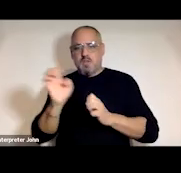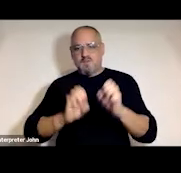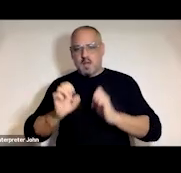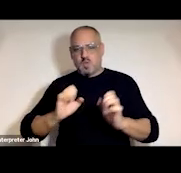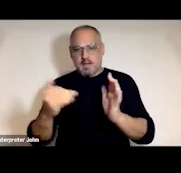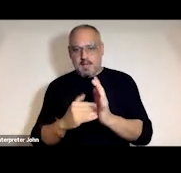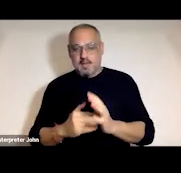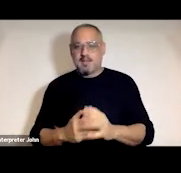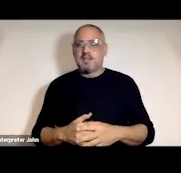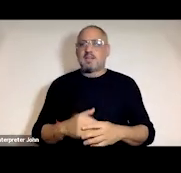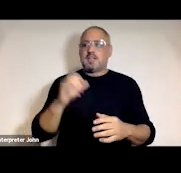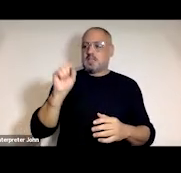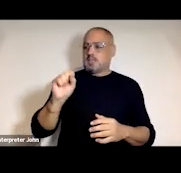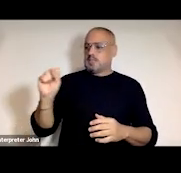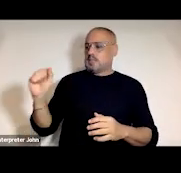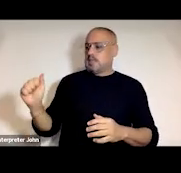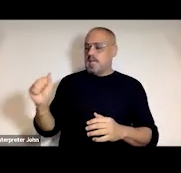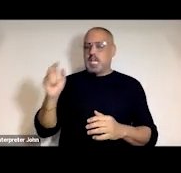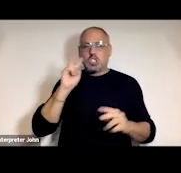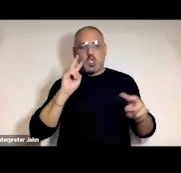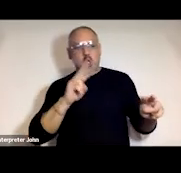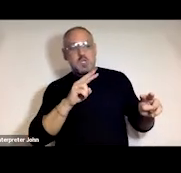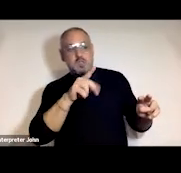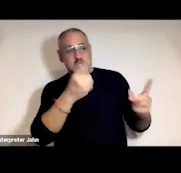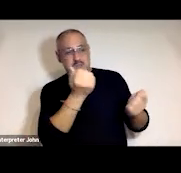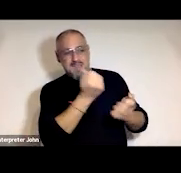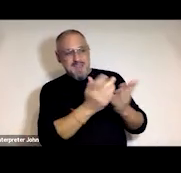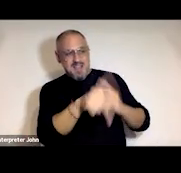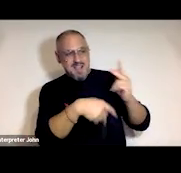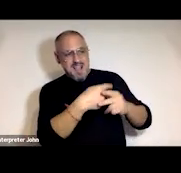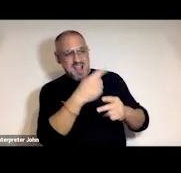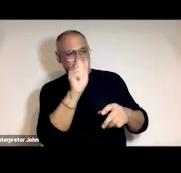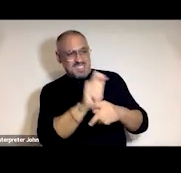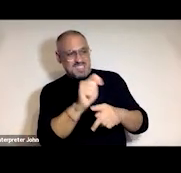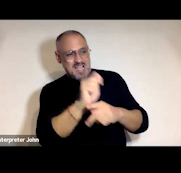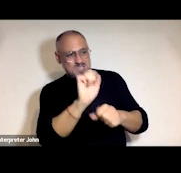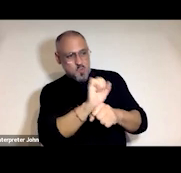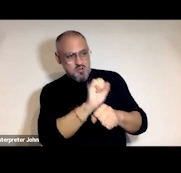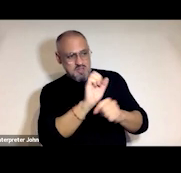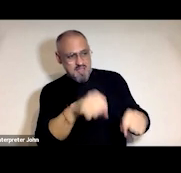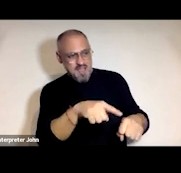where Social Security is looking at whether or not someone can do any past work or if they can do any other work.